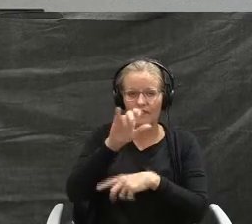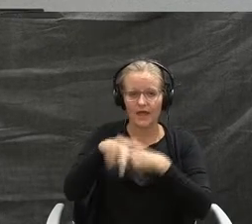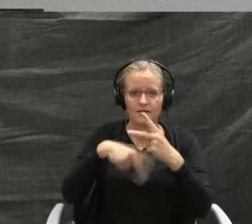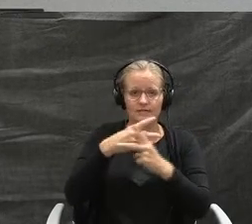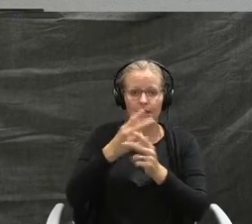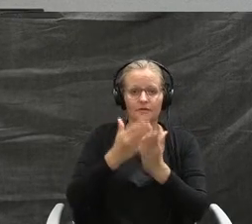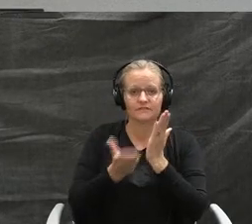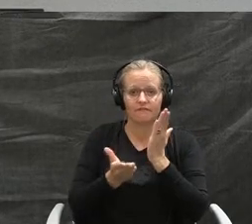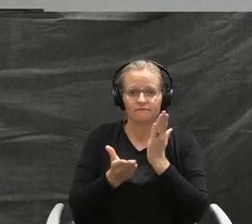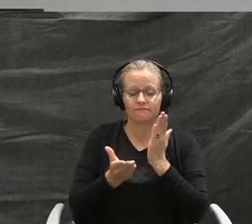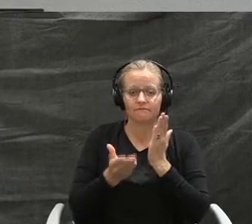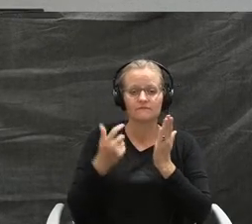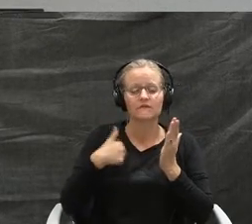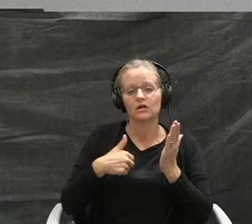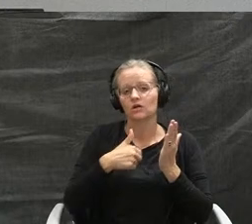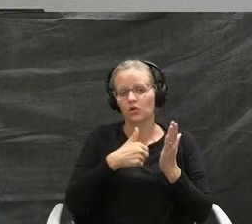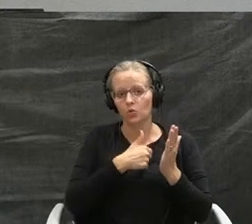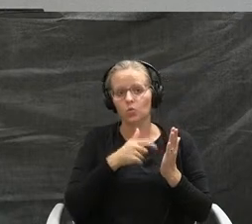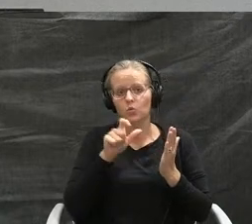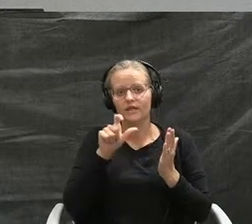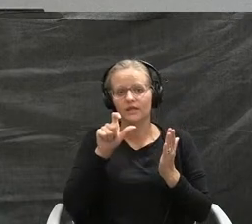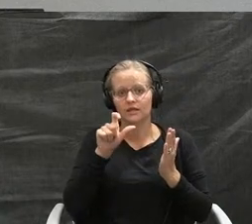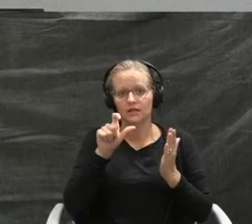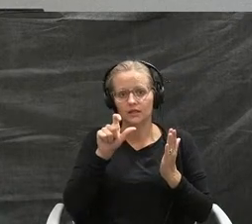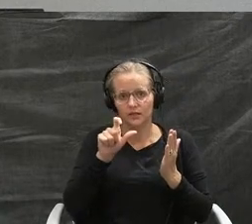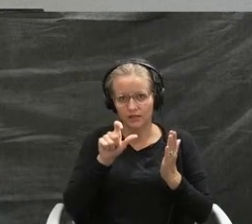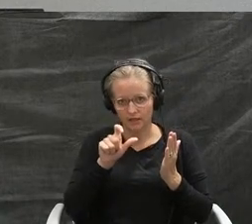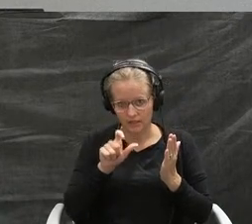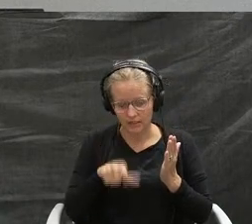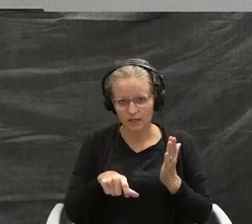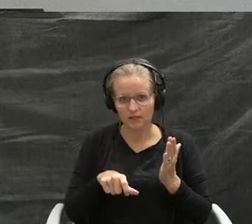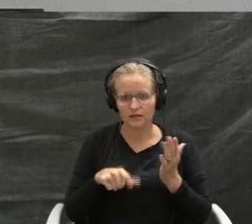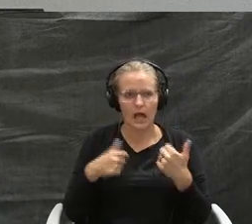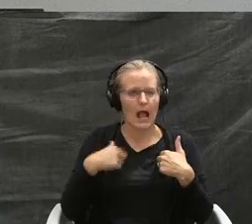had planned to say there. But in general getting details from